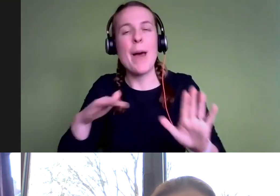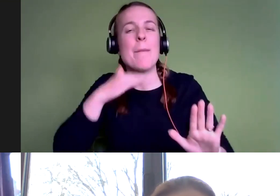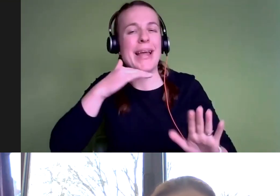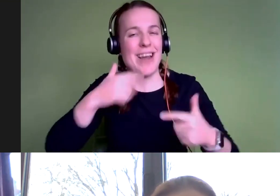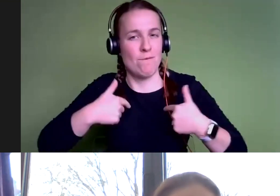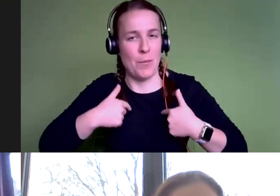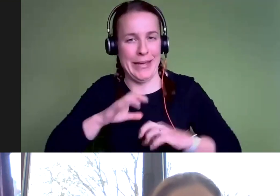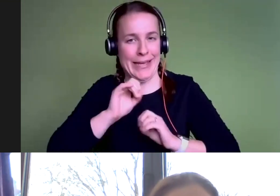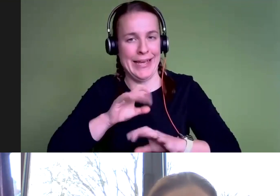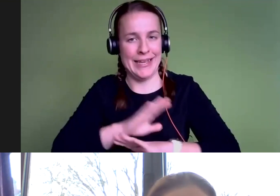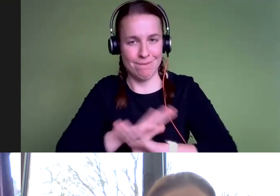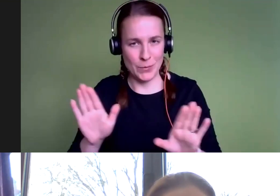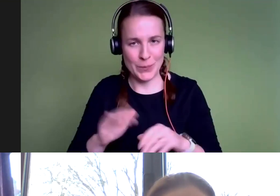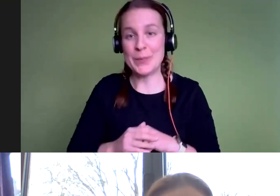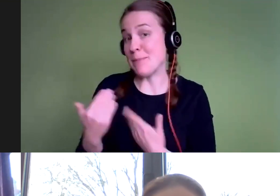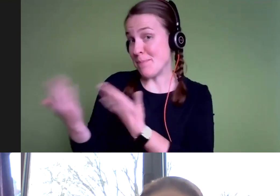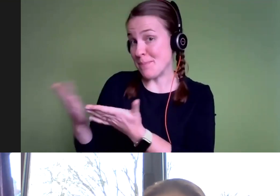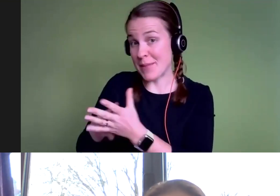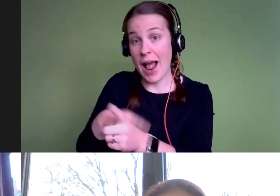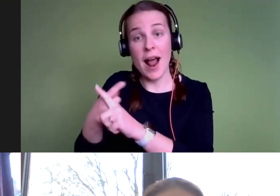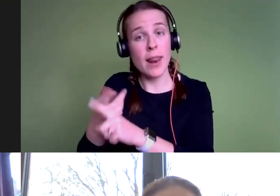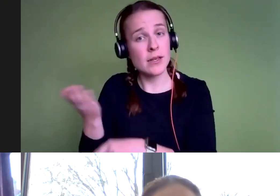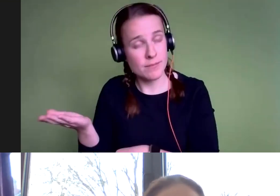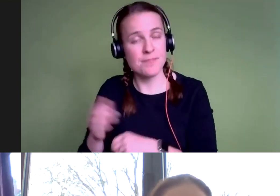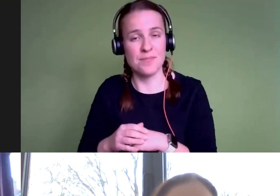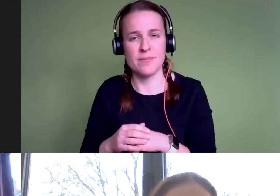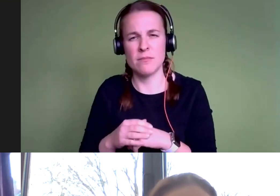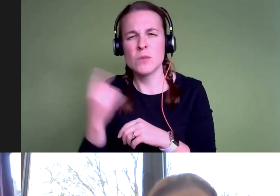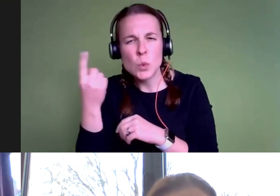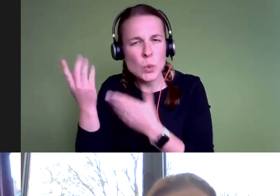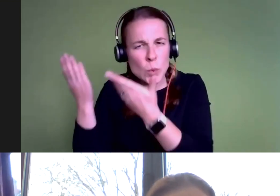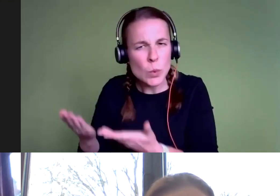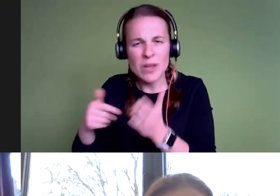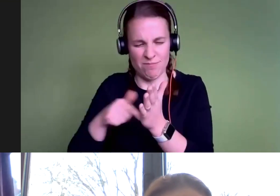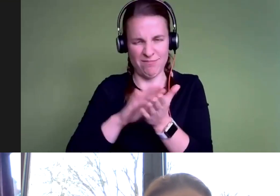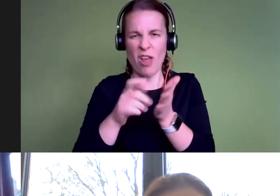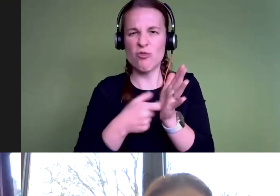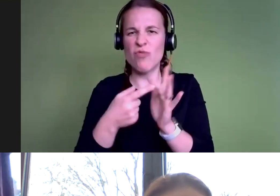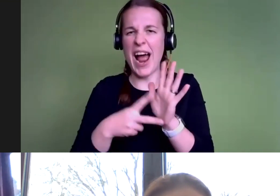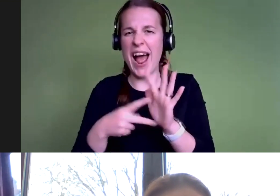I just wanted to share a bit more about why we have those different partners with us. But,